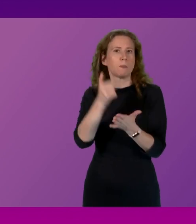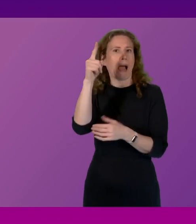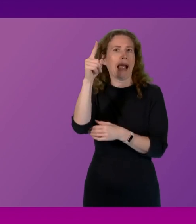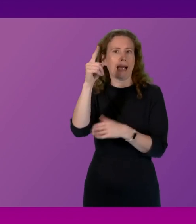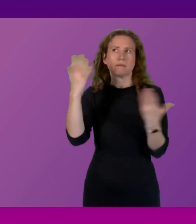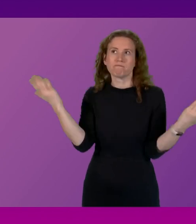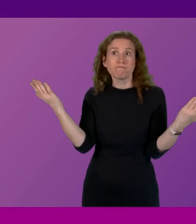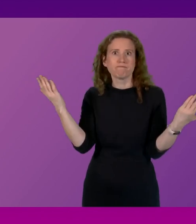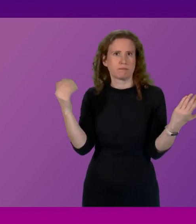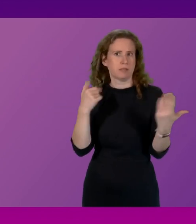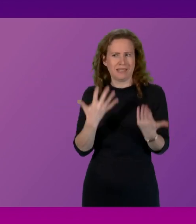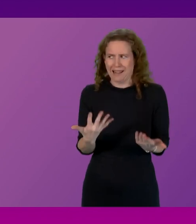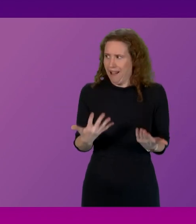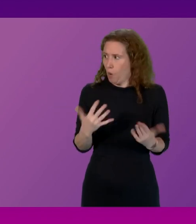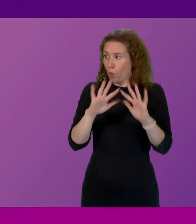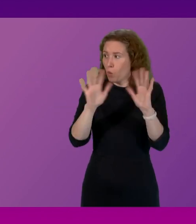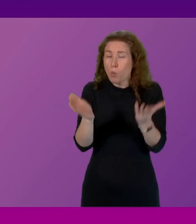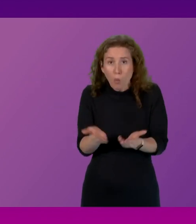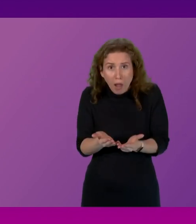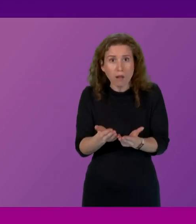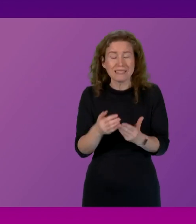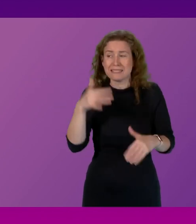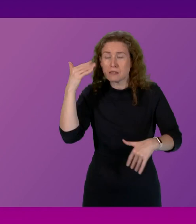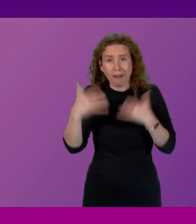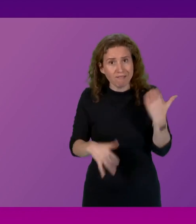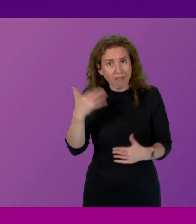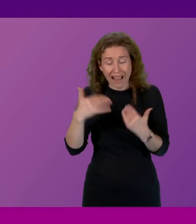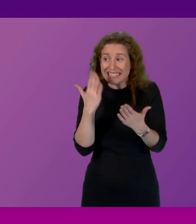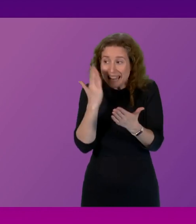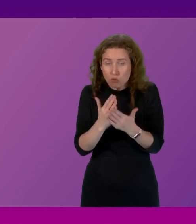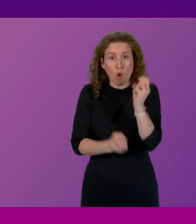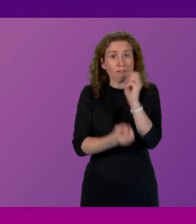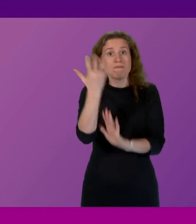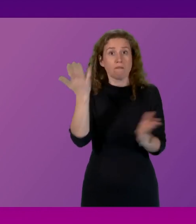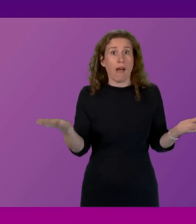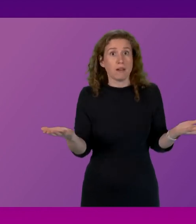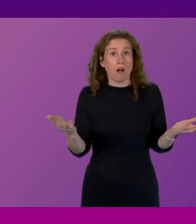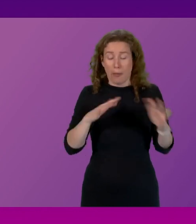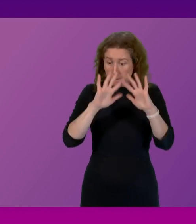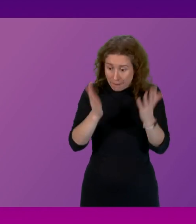at a time when the world is literally on fire, when the planet is burning and when we have